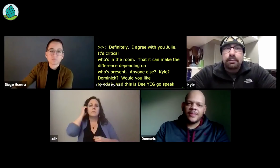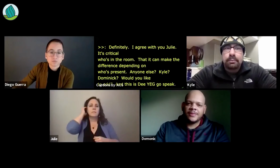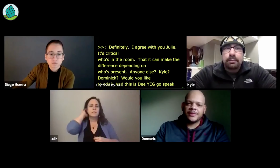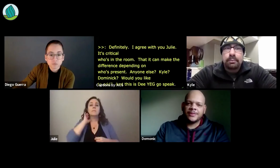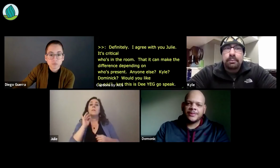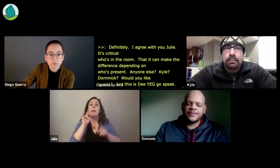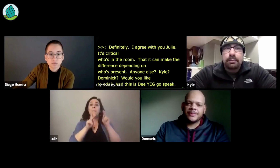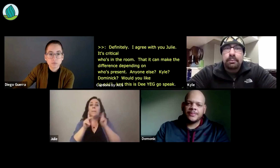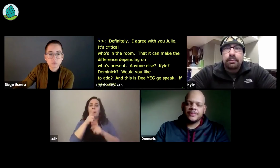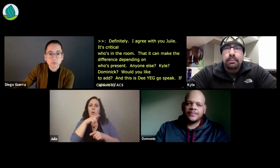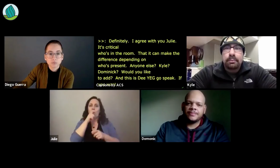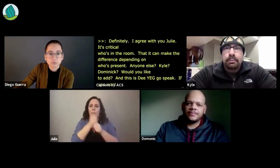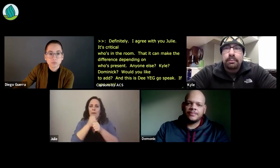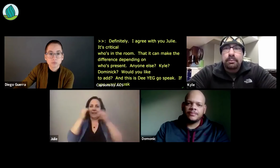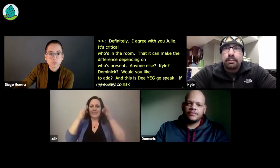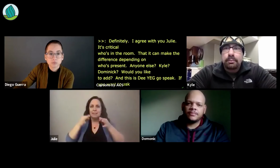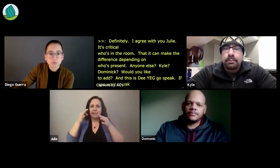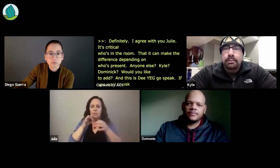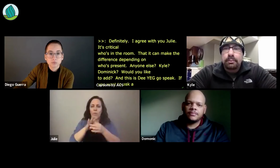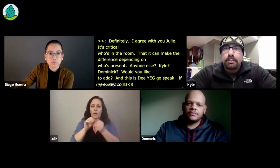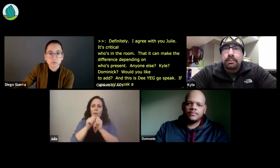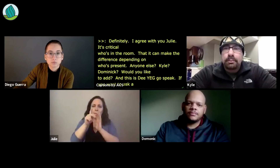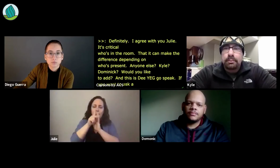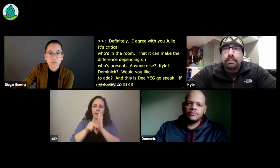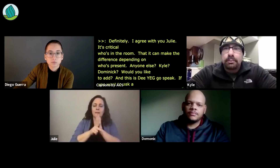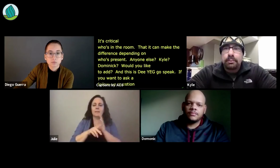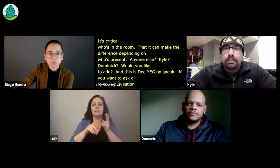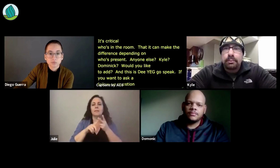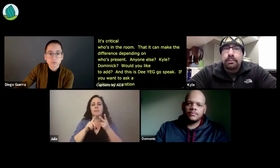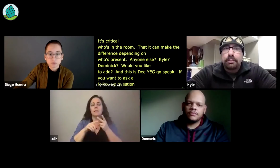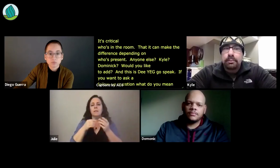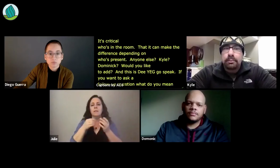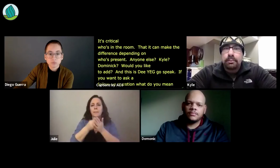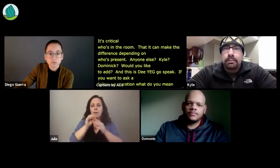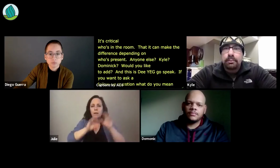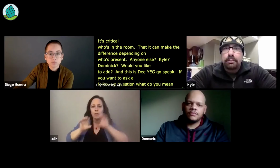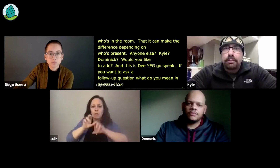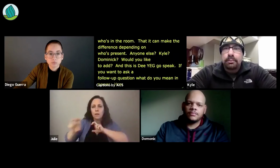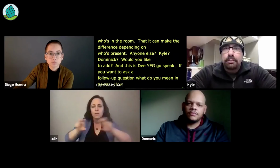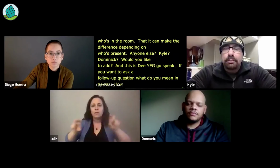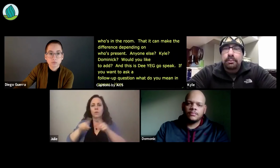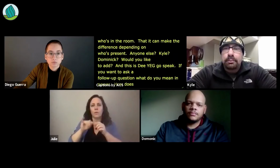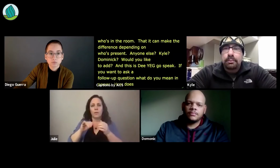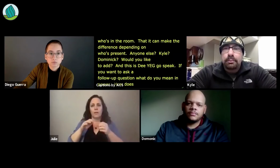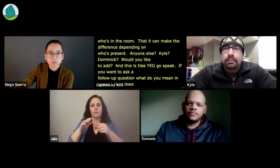How does that benefit? I mean people who have decision making power and budgeting,